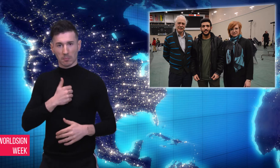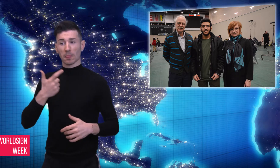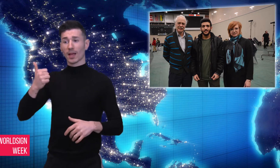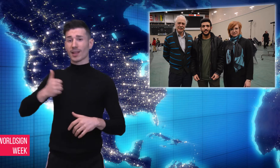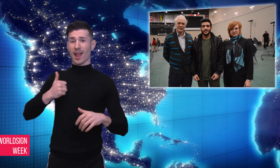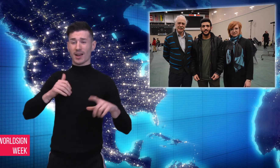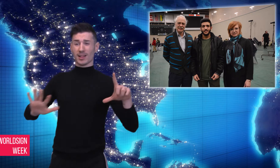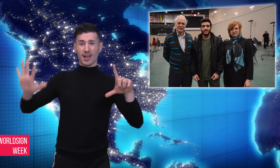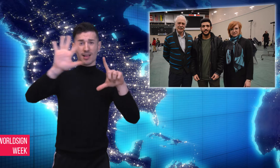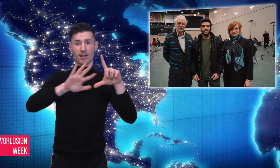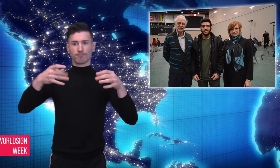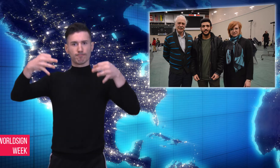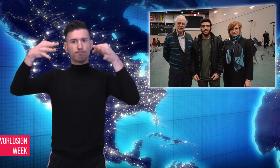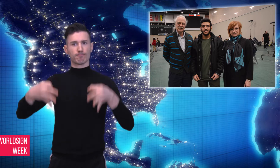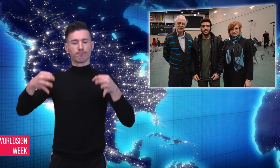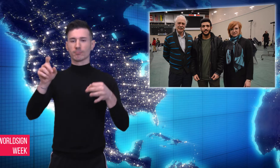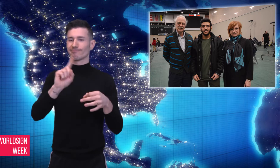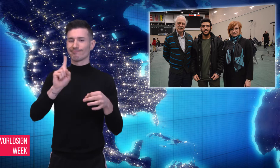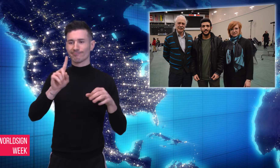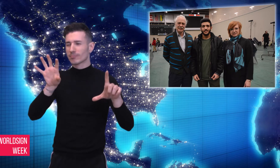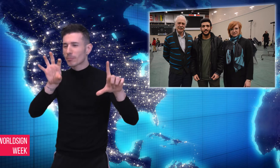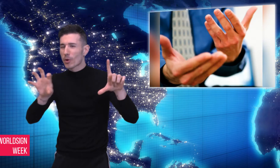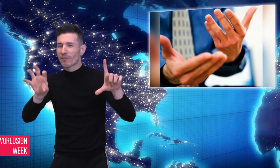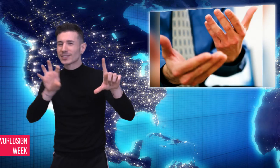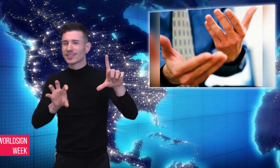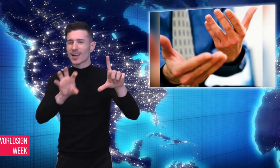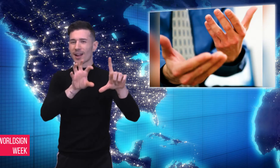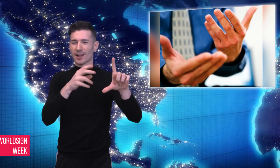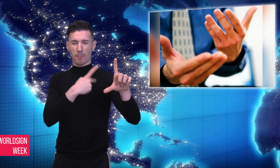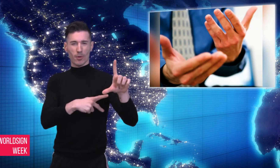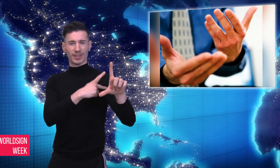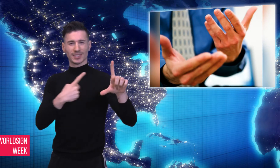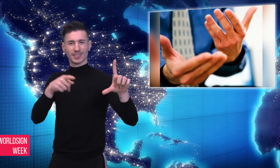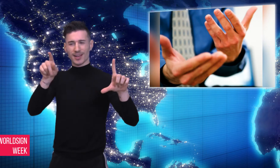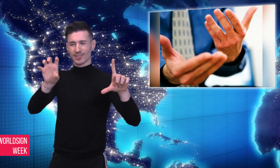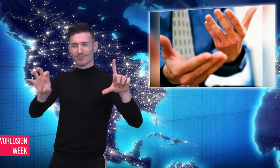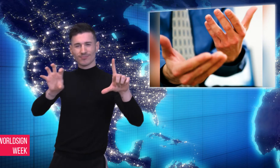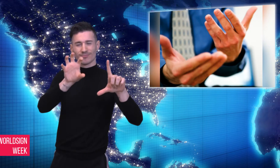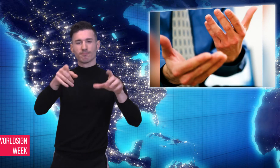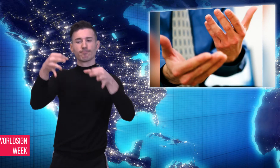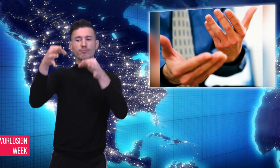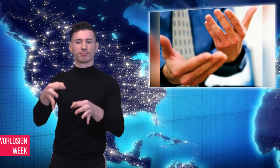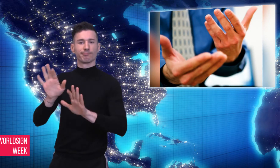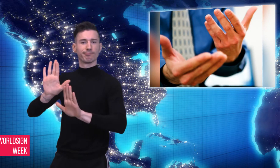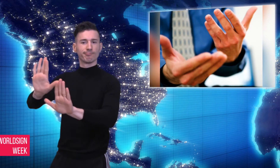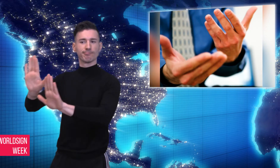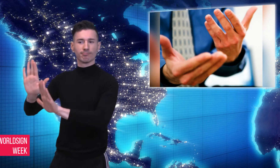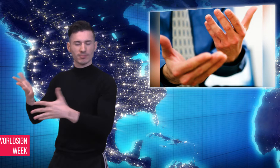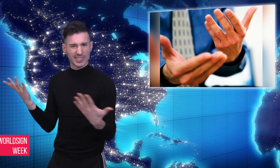decisions made on the provincial level and not by